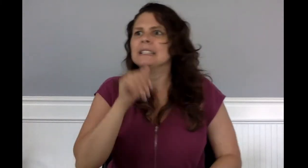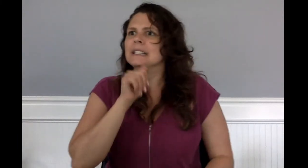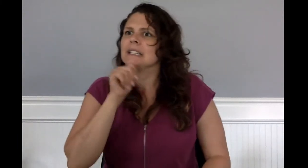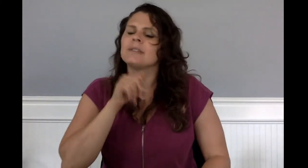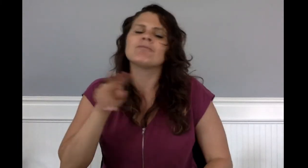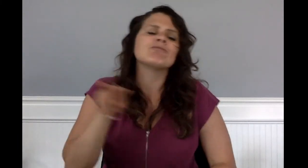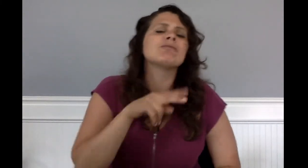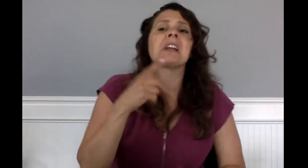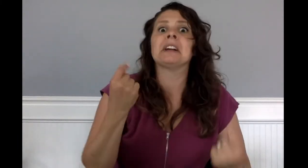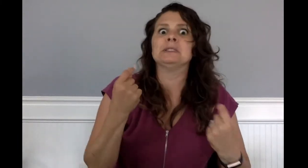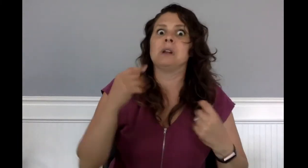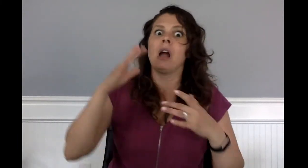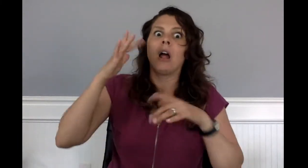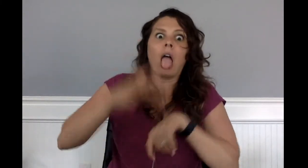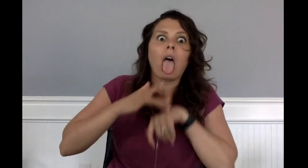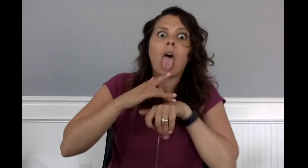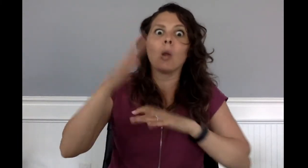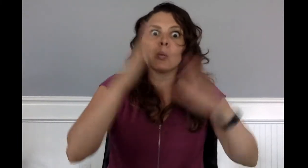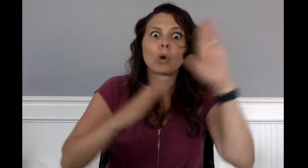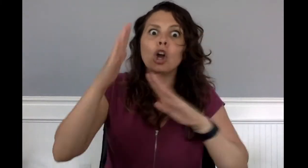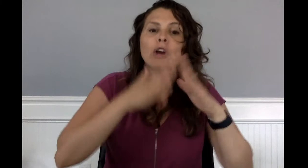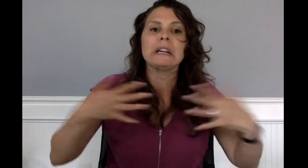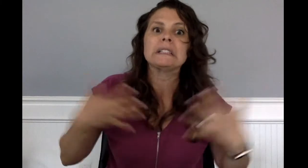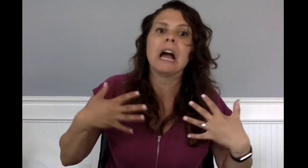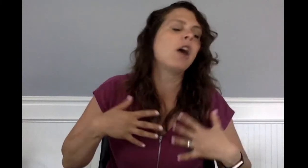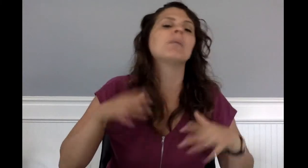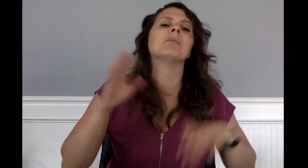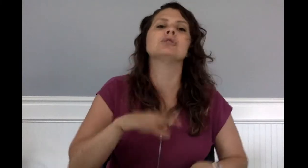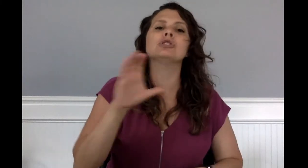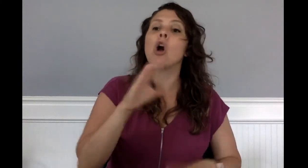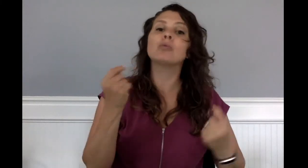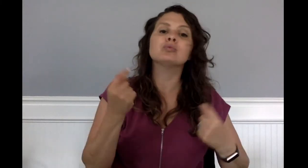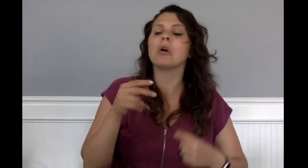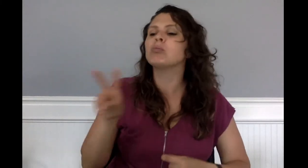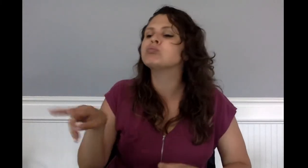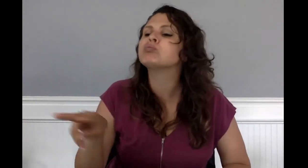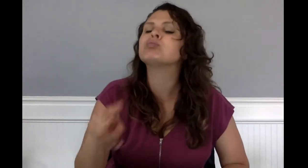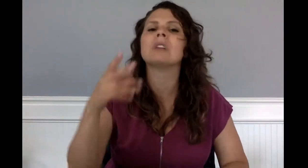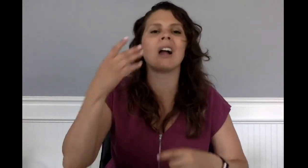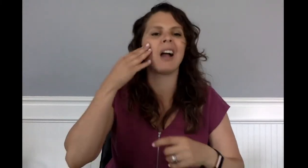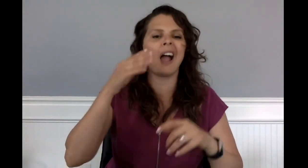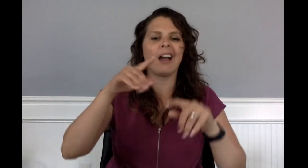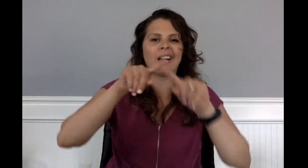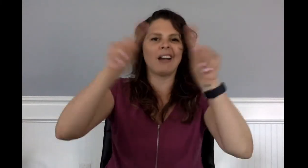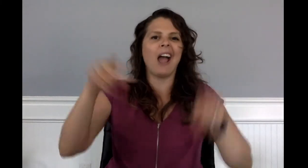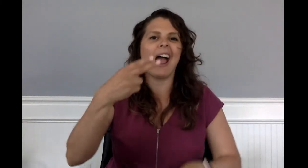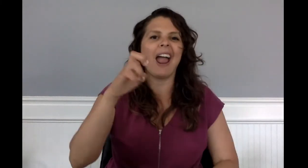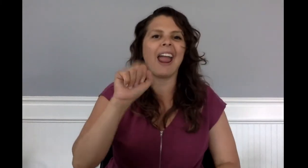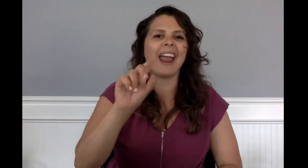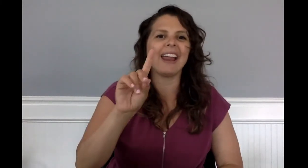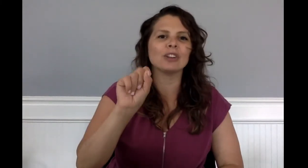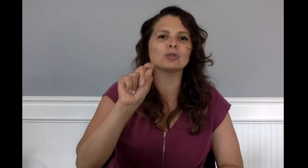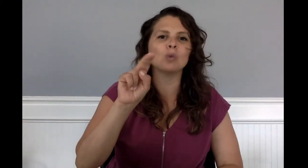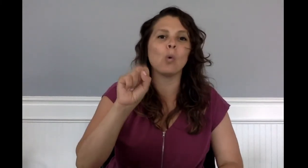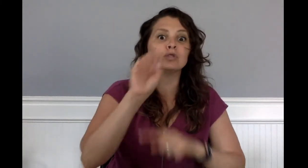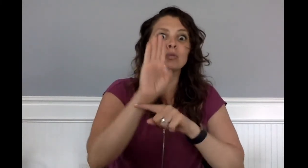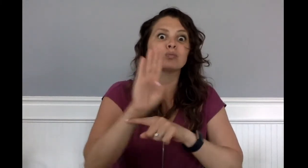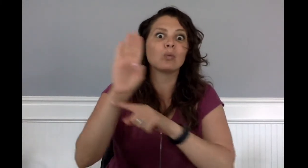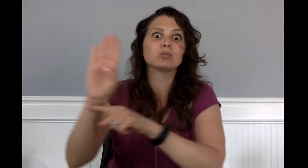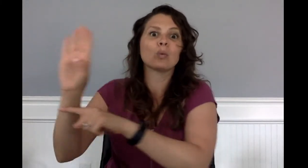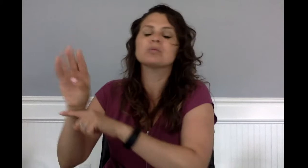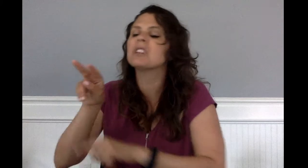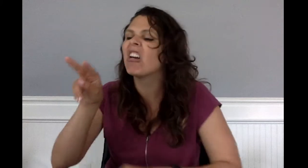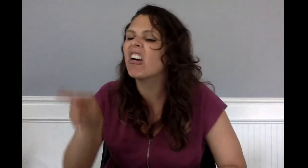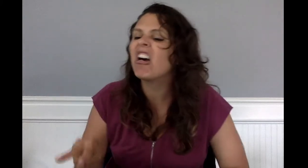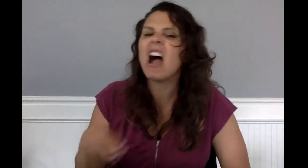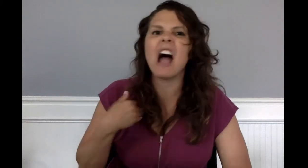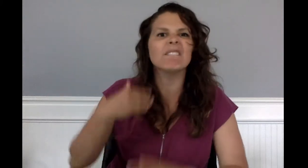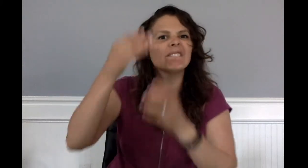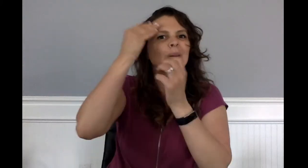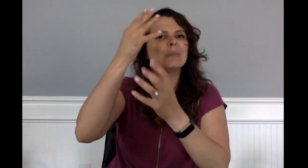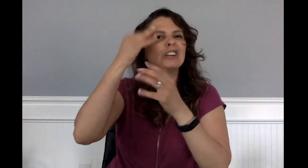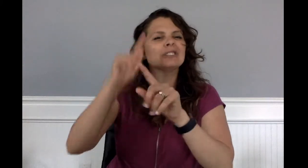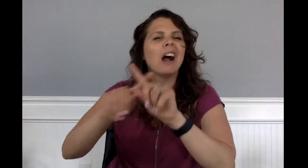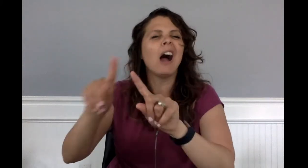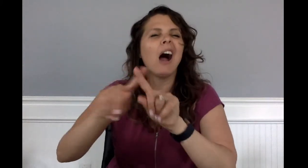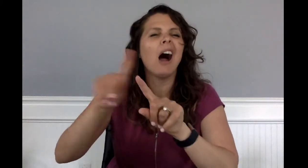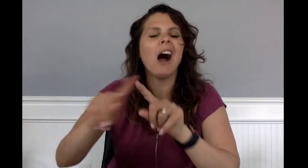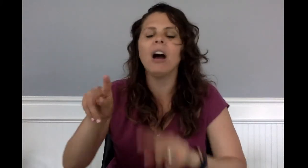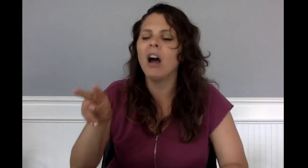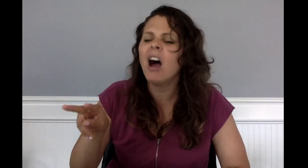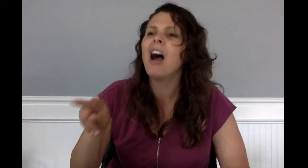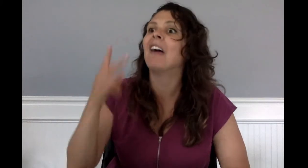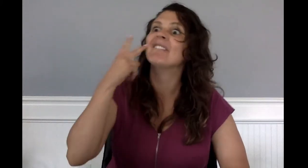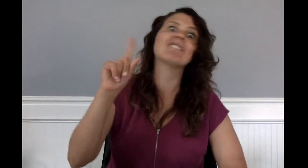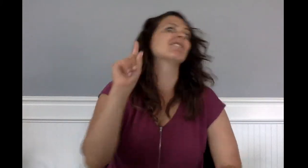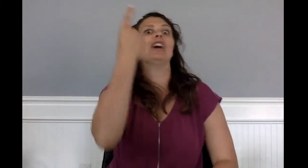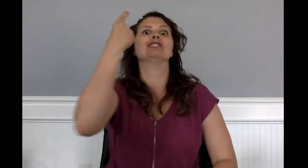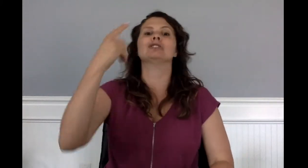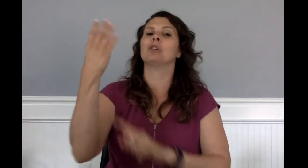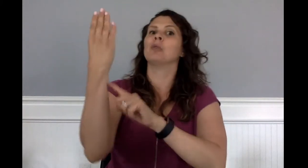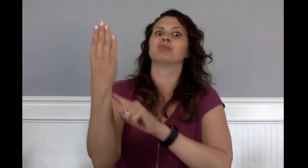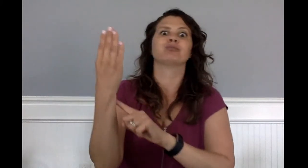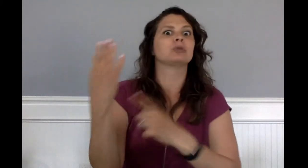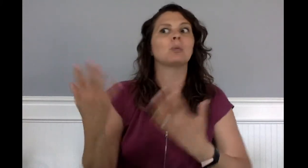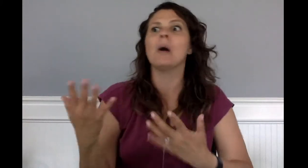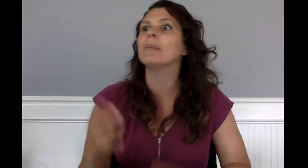He distracted himself by reading the inscriptions on the headstones.